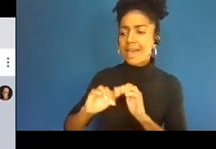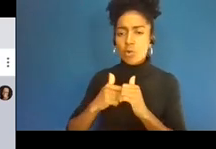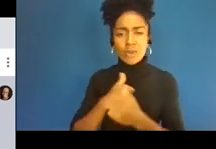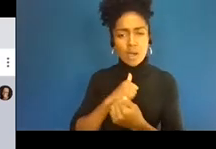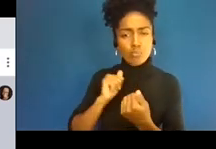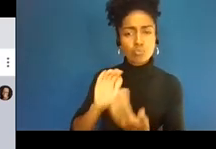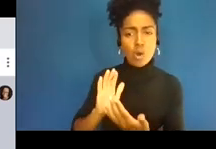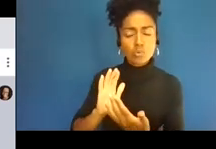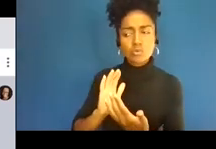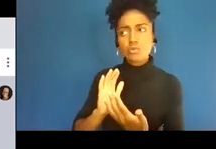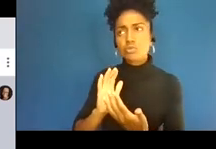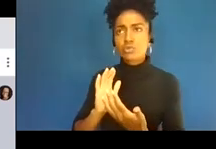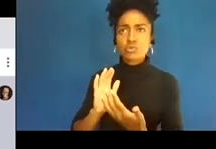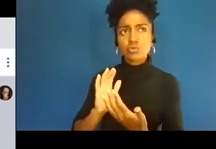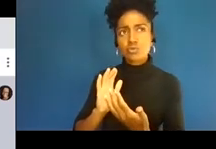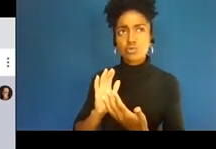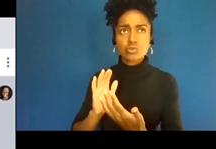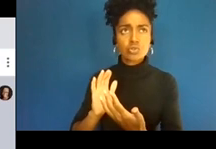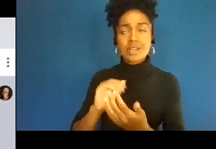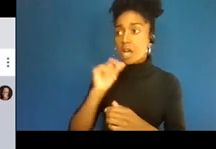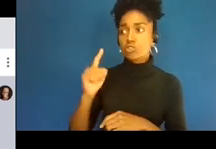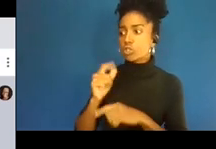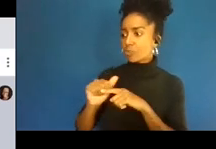Beyond the training curriculum, that we hold,